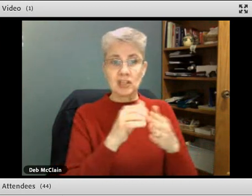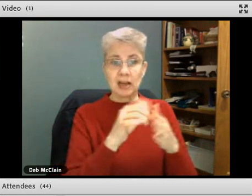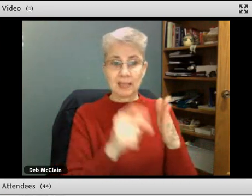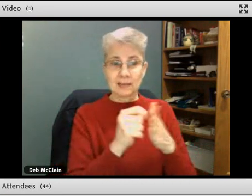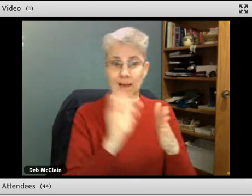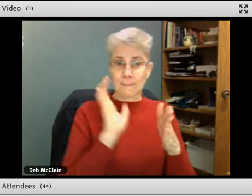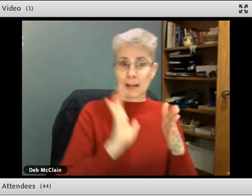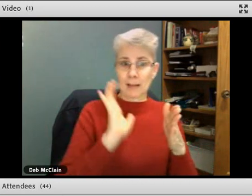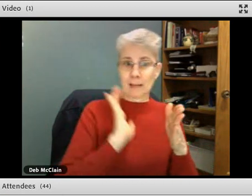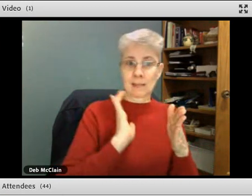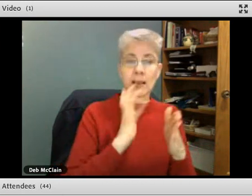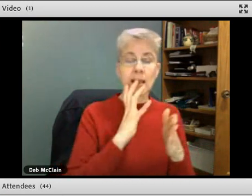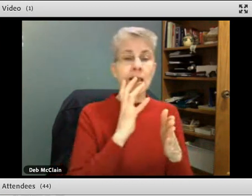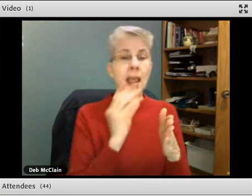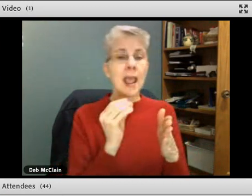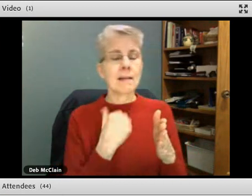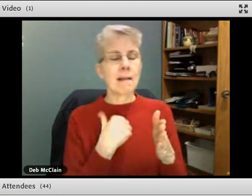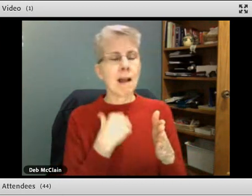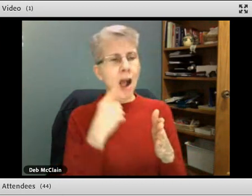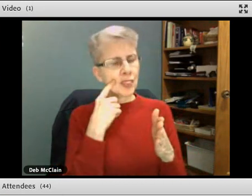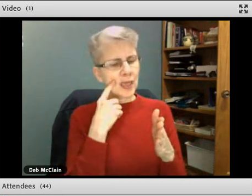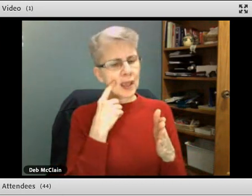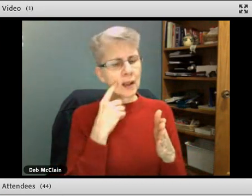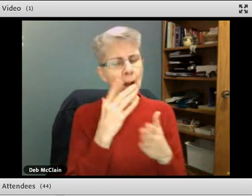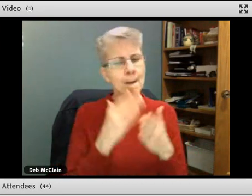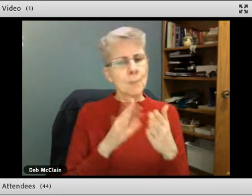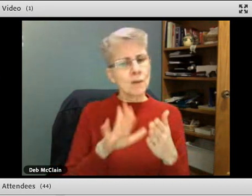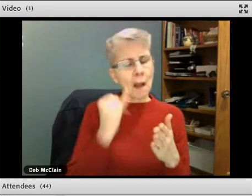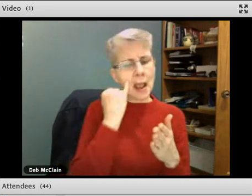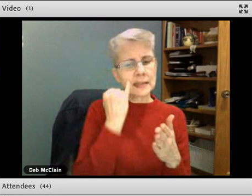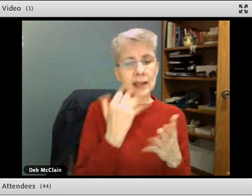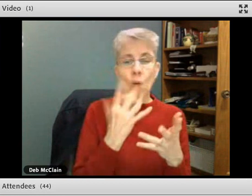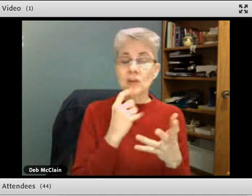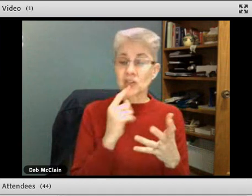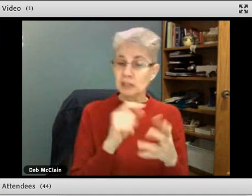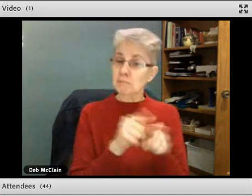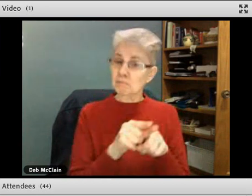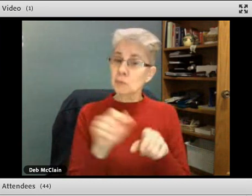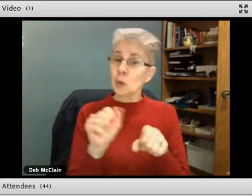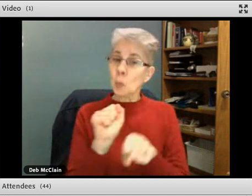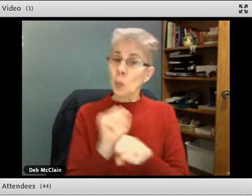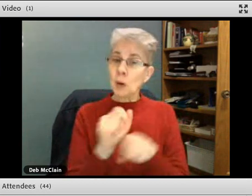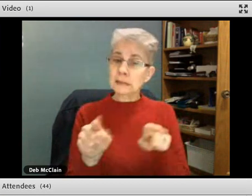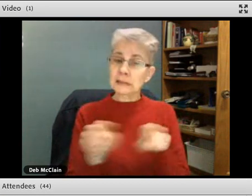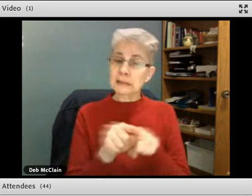And I think part of her idea was that she could work there, too. She just needed a little bit more education.